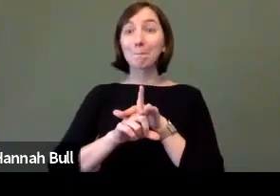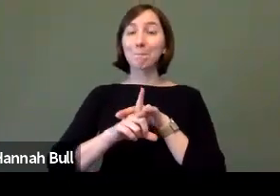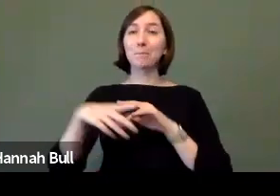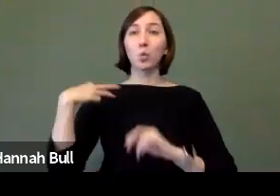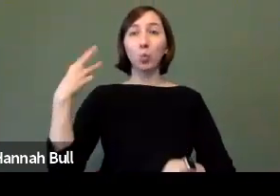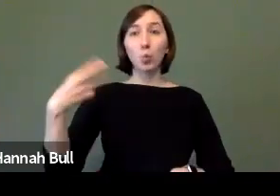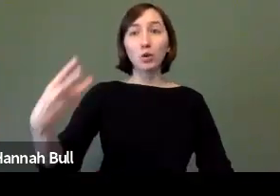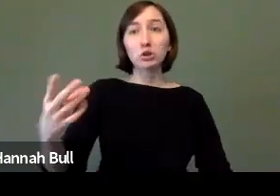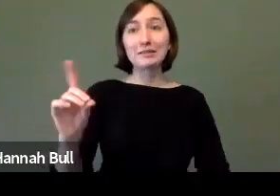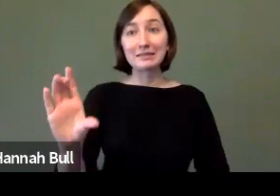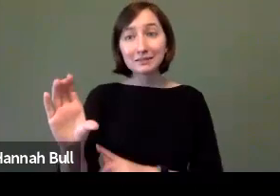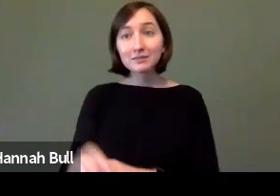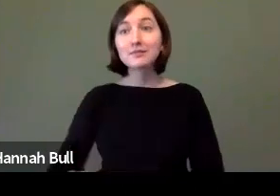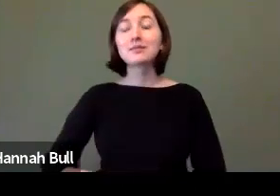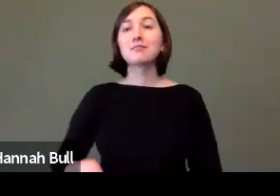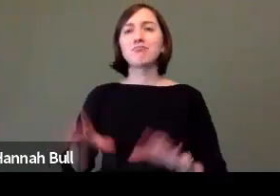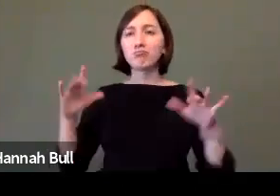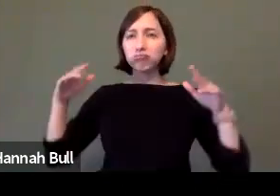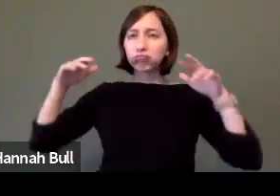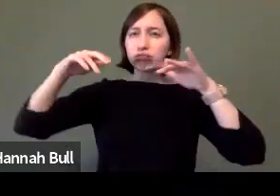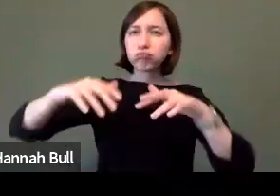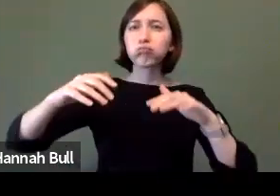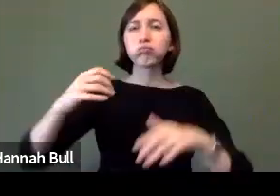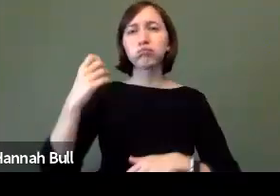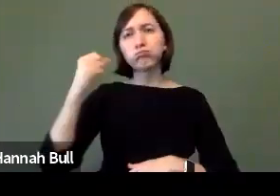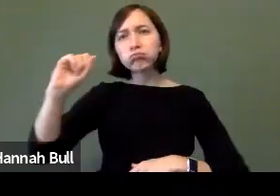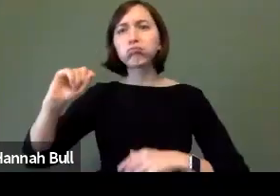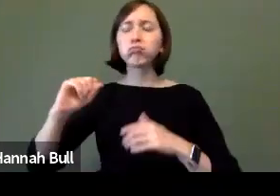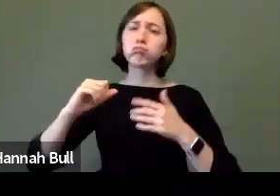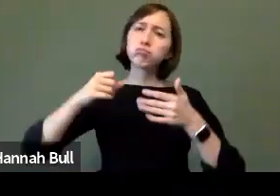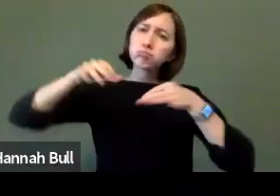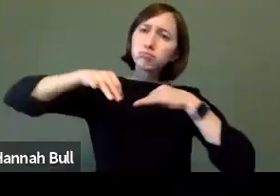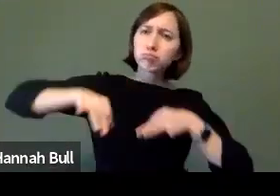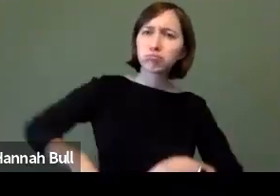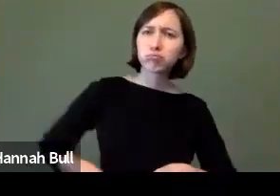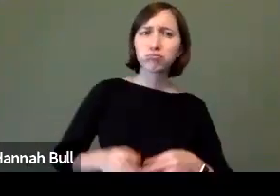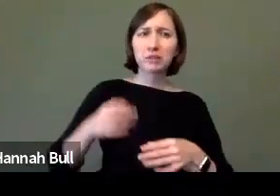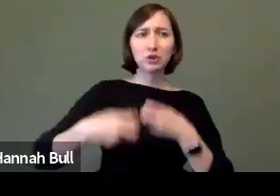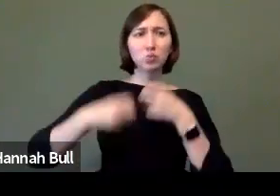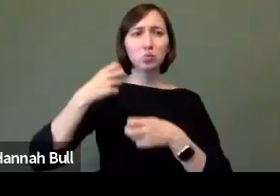and really helping the public understand issues on the community.